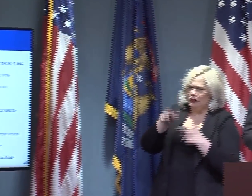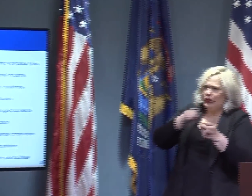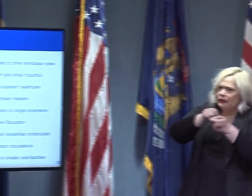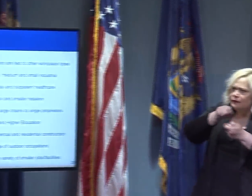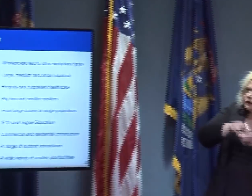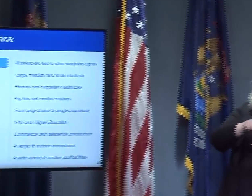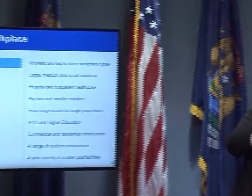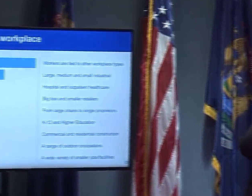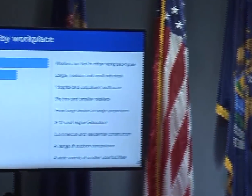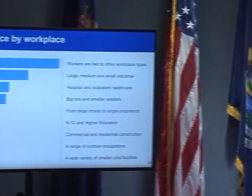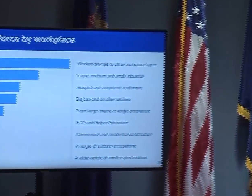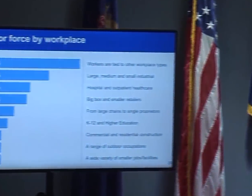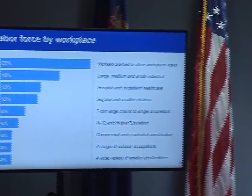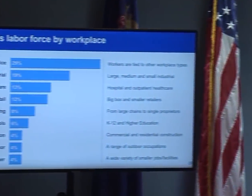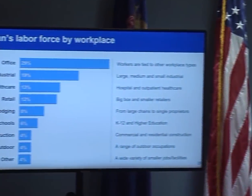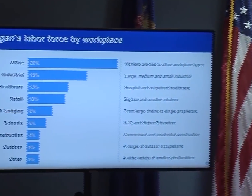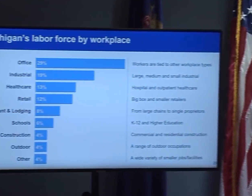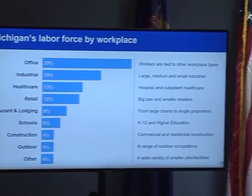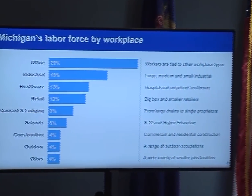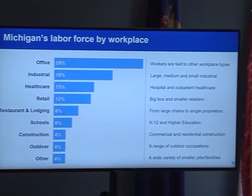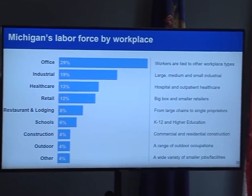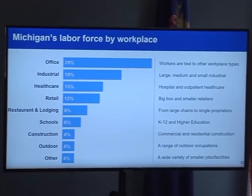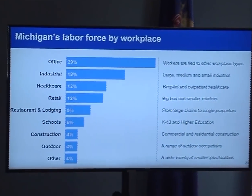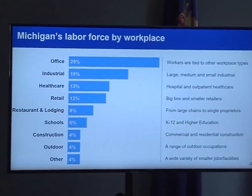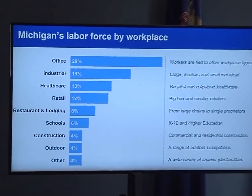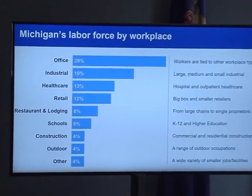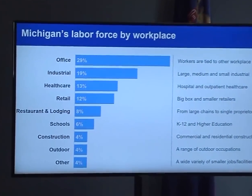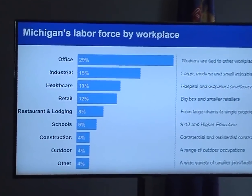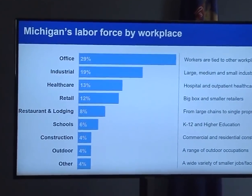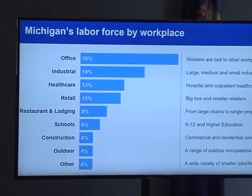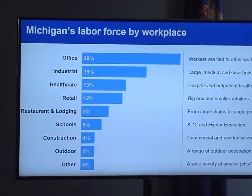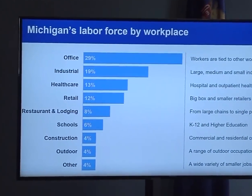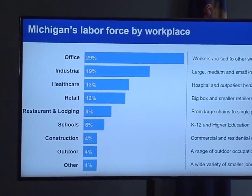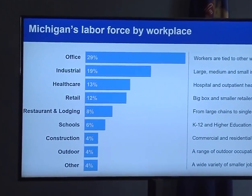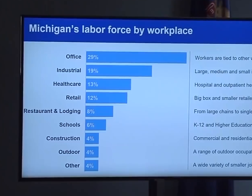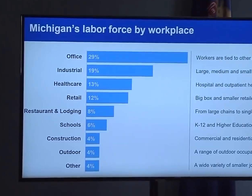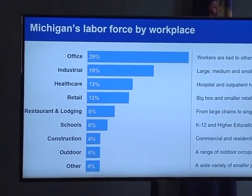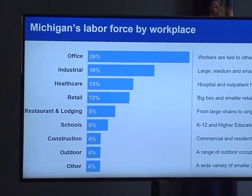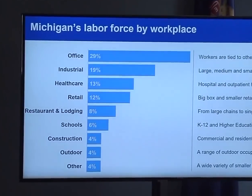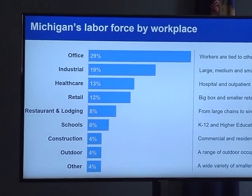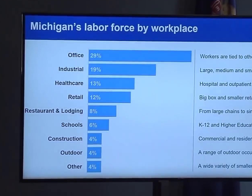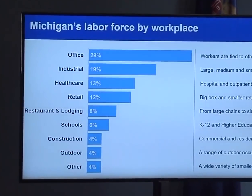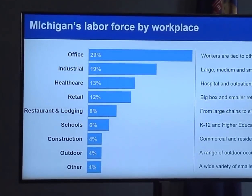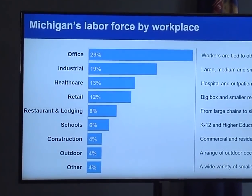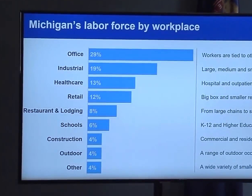IN THE NEXT GRAPHIC. I SHOULD MENTION THERE IS A SIGNIFICANT AMOUNT OF DETAIL